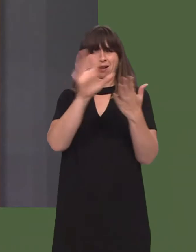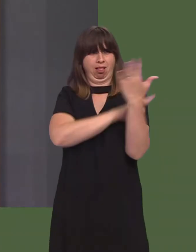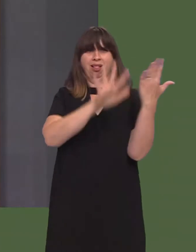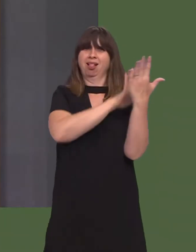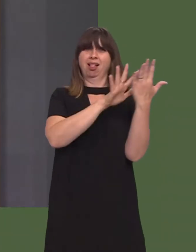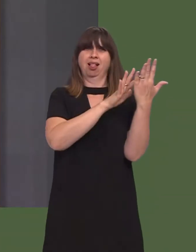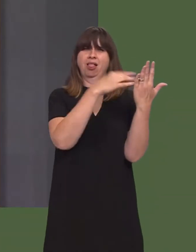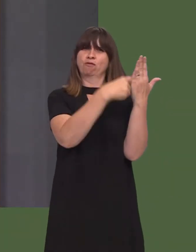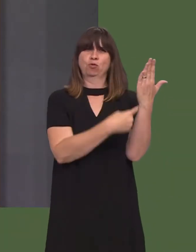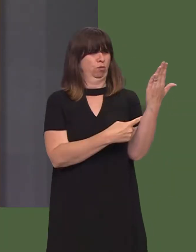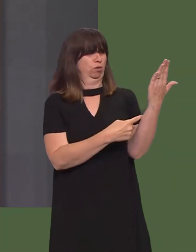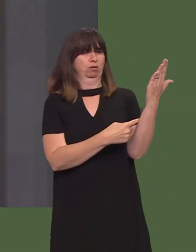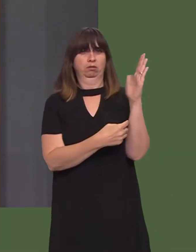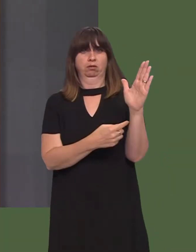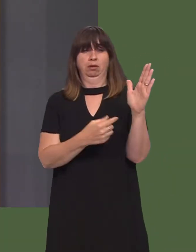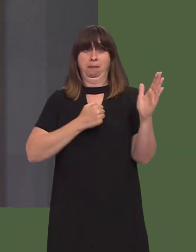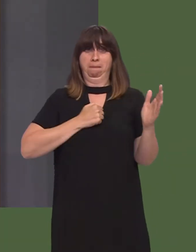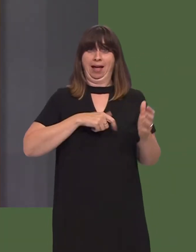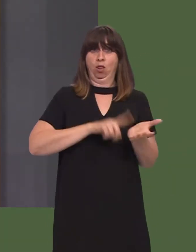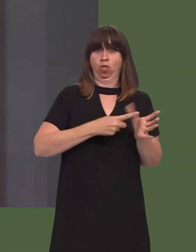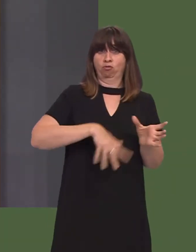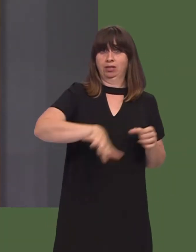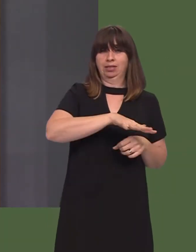First Minister, though, is very ambiguous. Certainly, in my own authority, there are